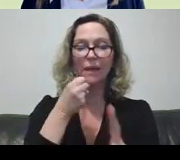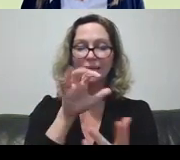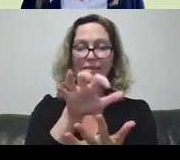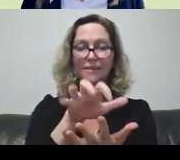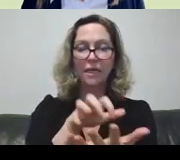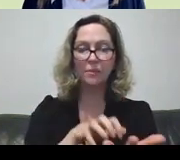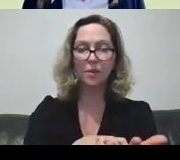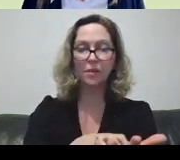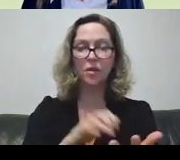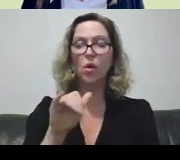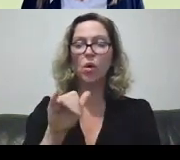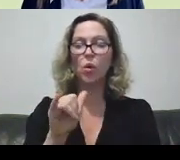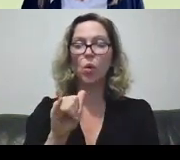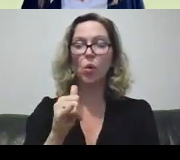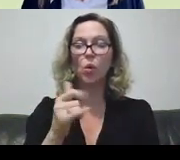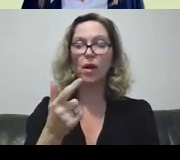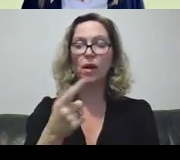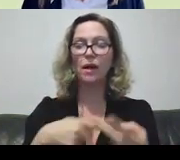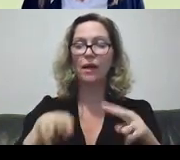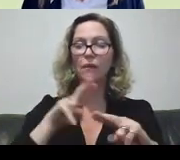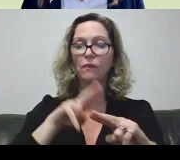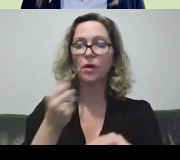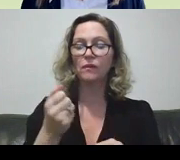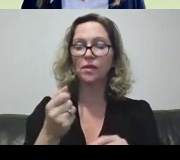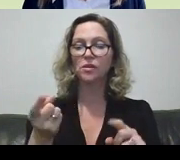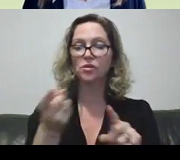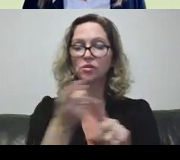a change in circumstances clearly state the outcome